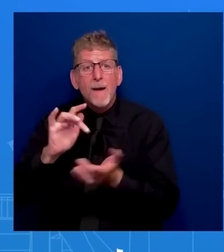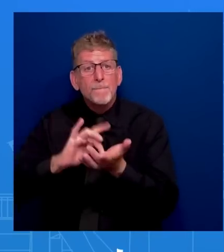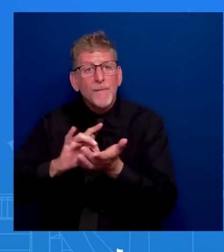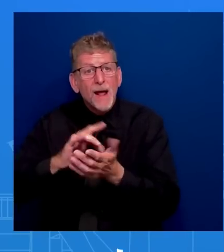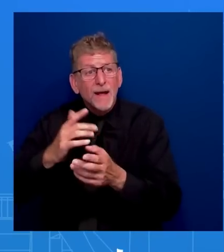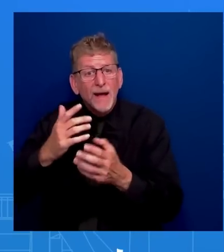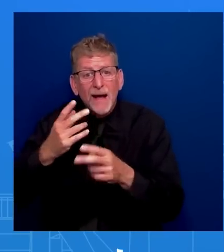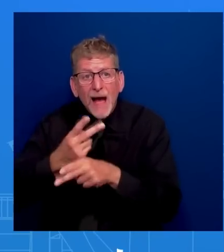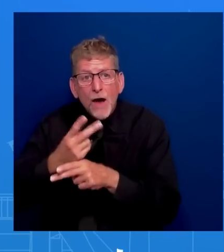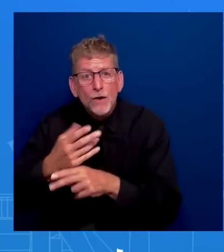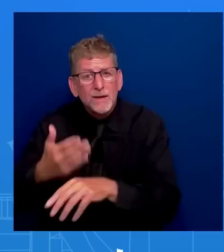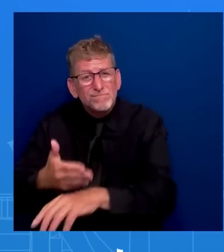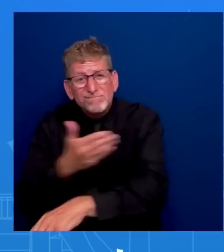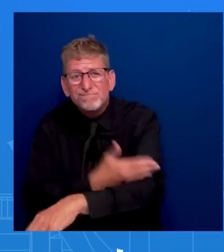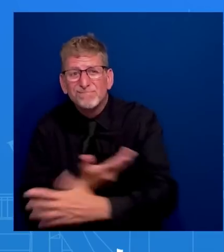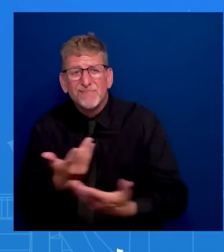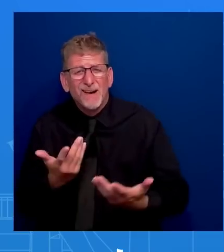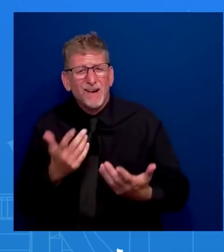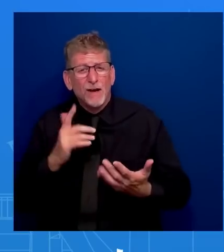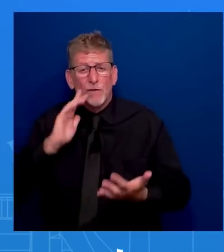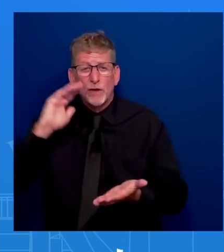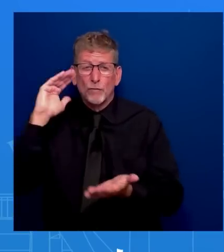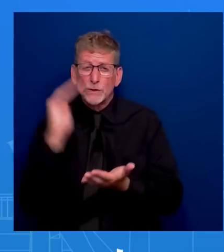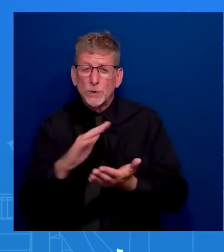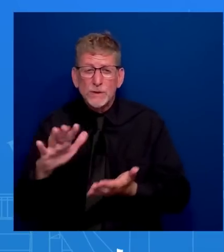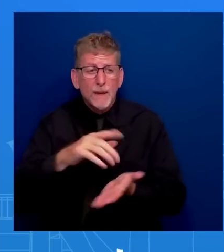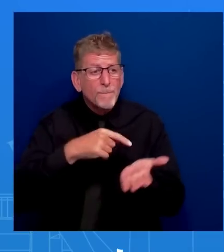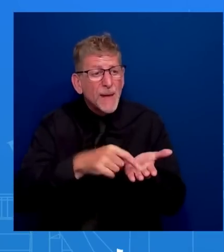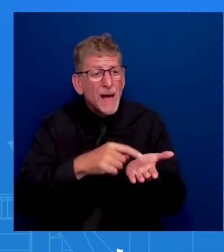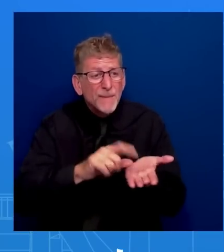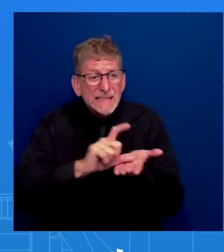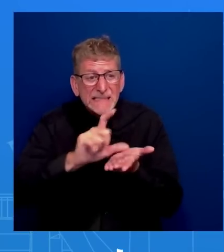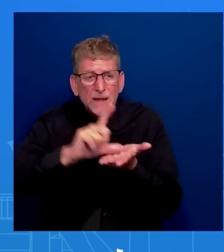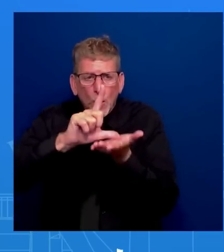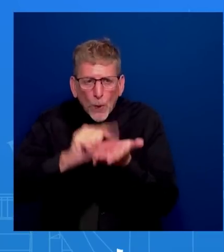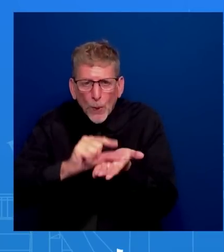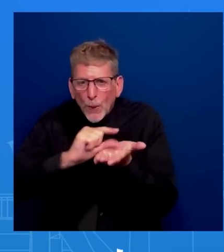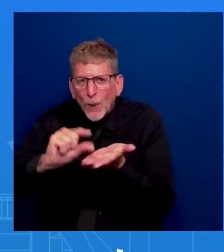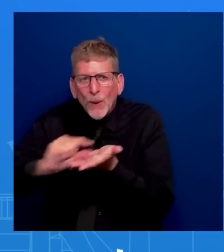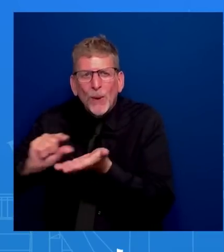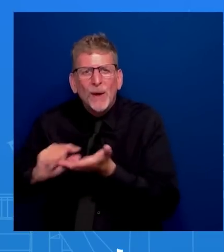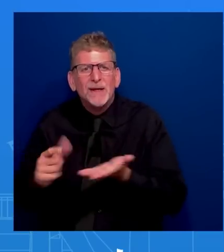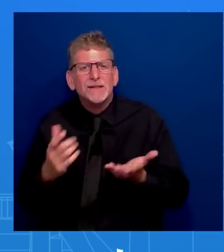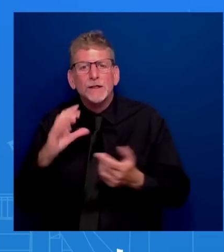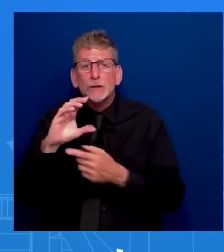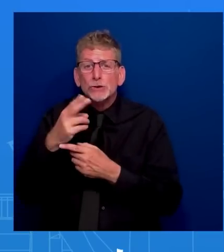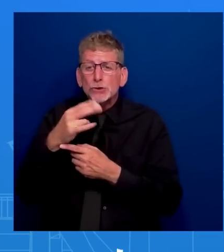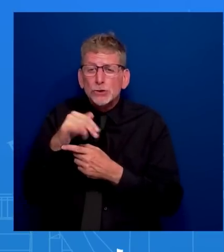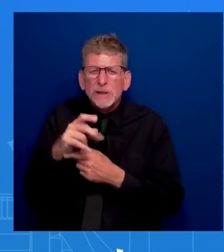The CHIPS Act I just laid out -- that's going to make a difference in people's lives. And so that's the work that we're going to continue